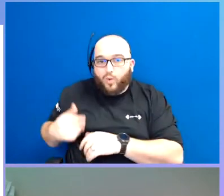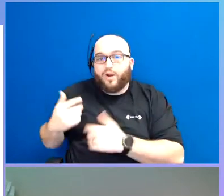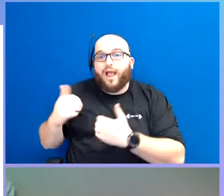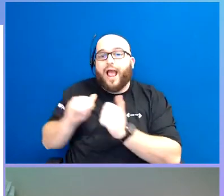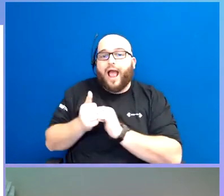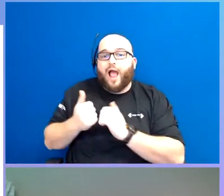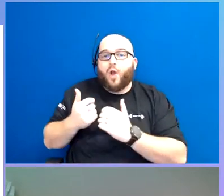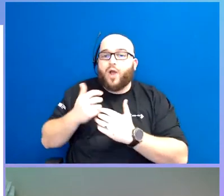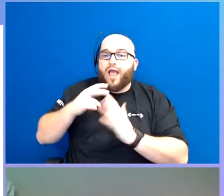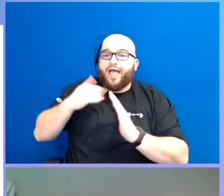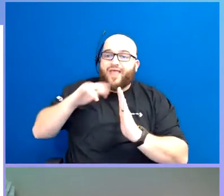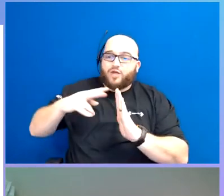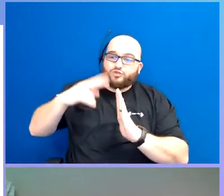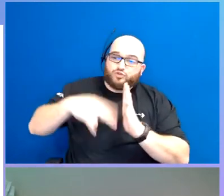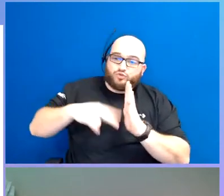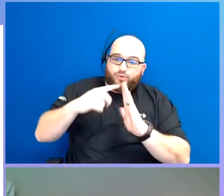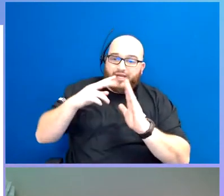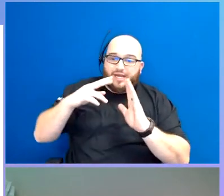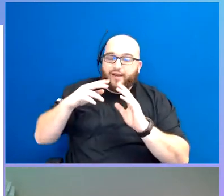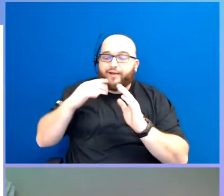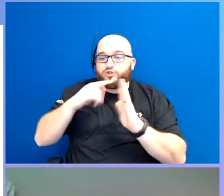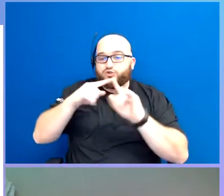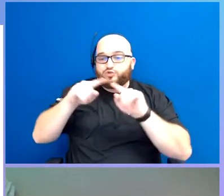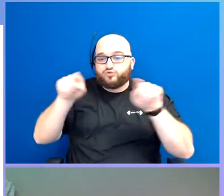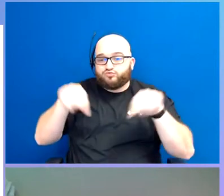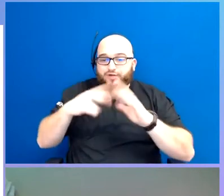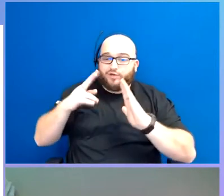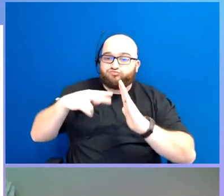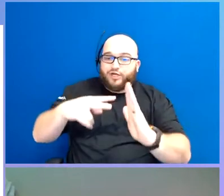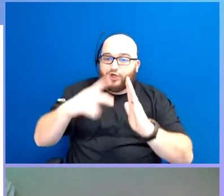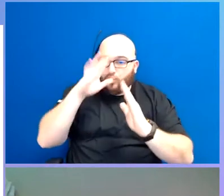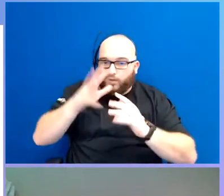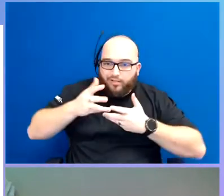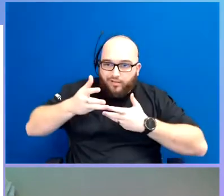interact with that code. Um and then we also reach out to